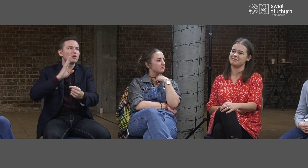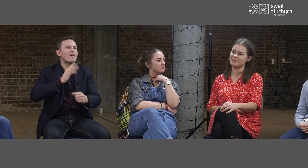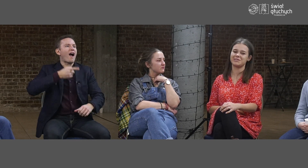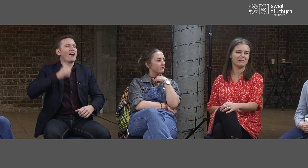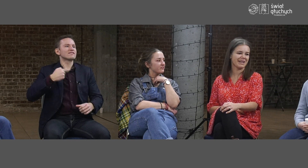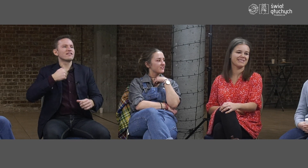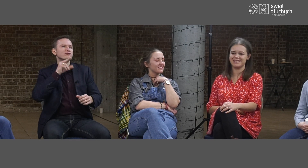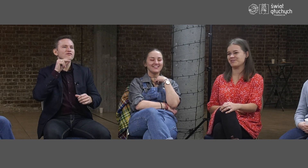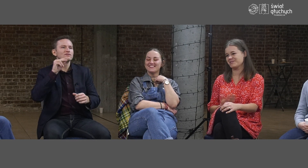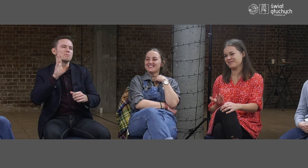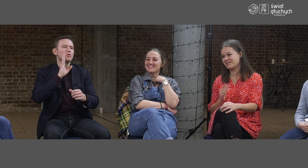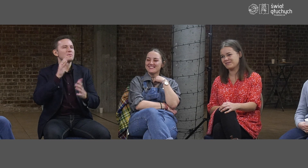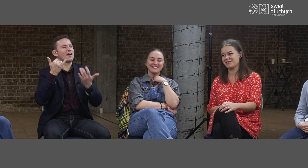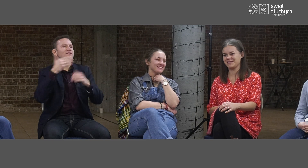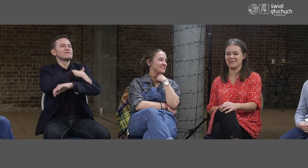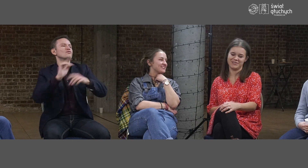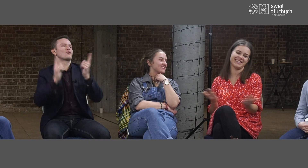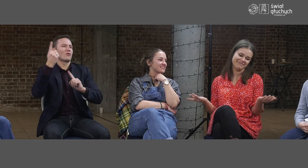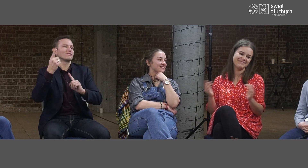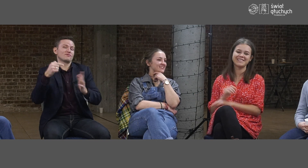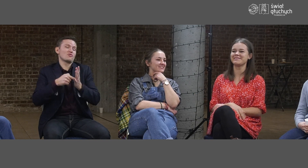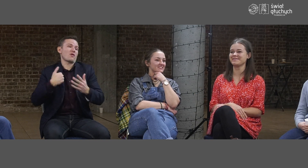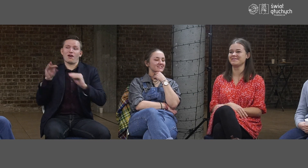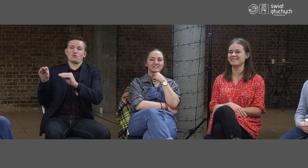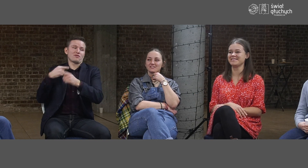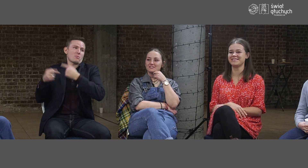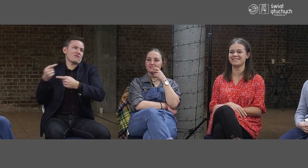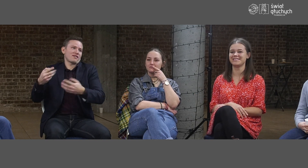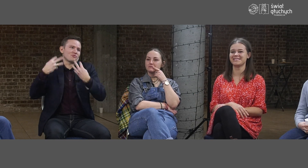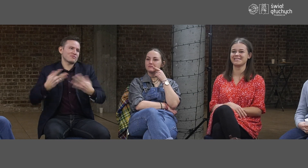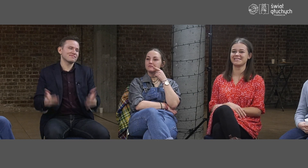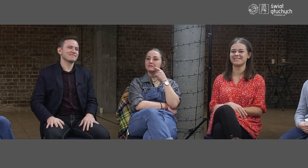on my way to work or on my way to university.